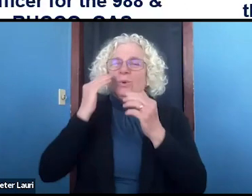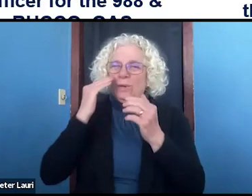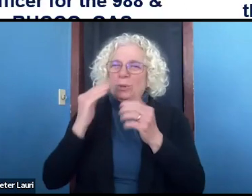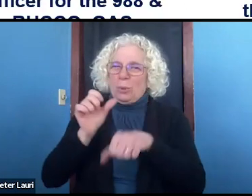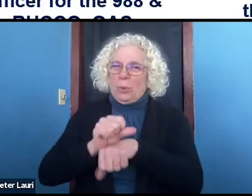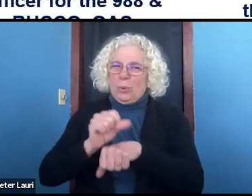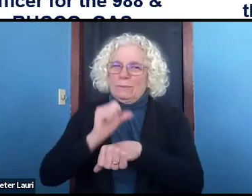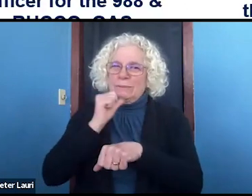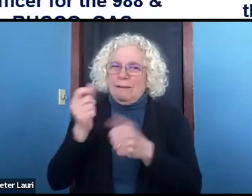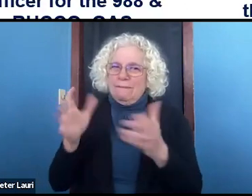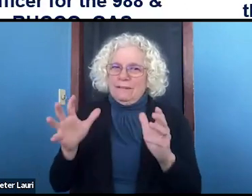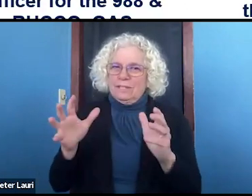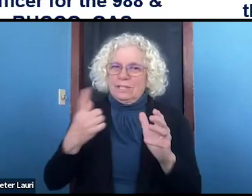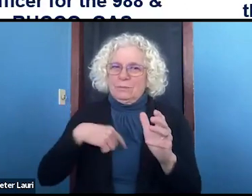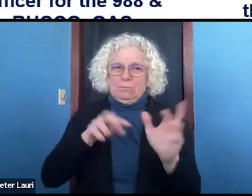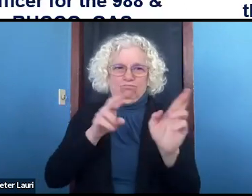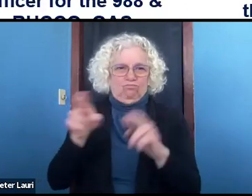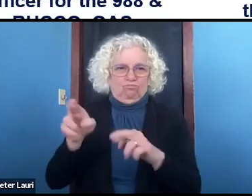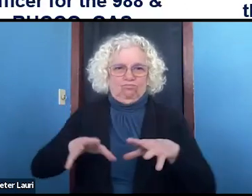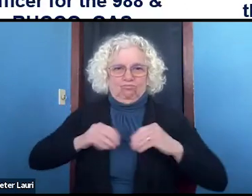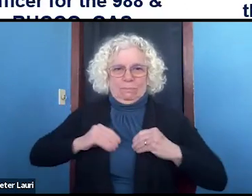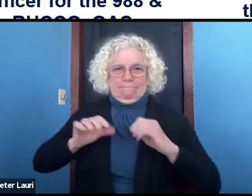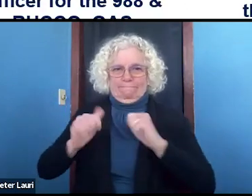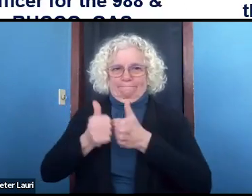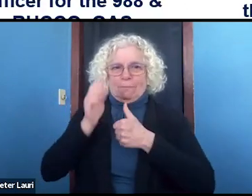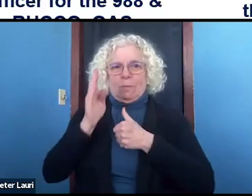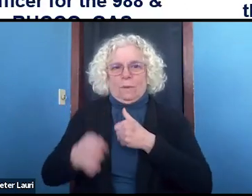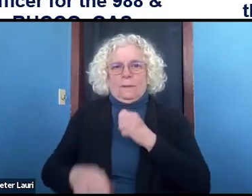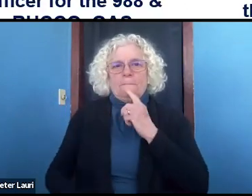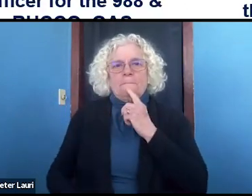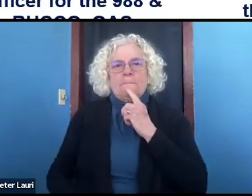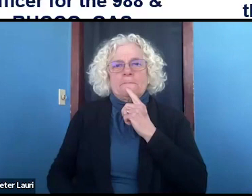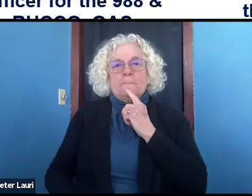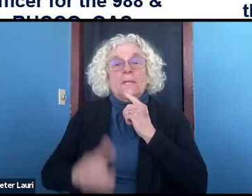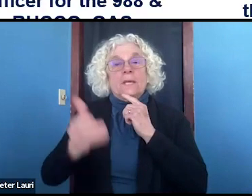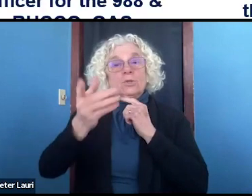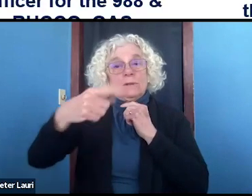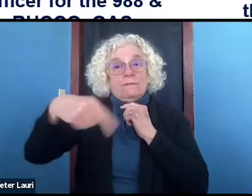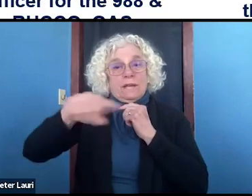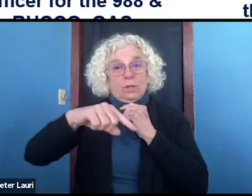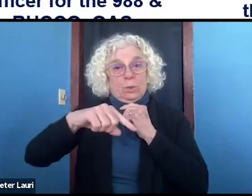but we are up to the challenge and this charge. We invite all of you committed to this work